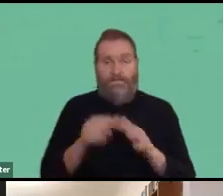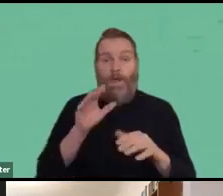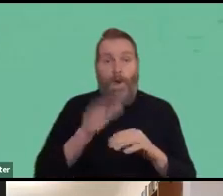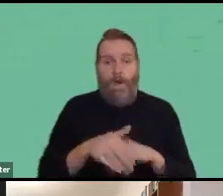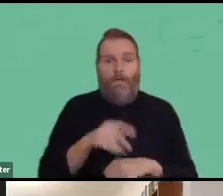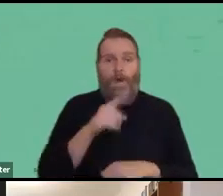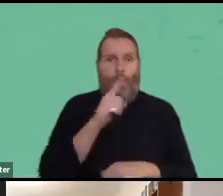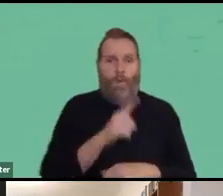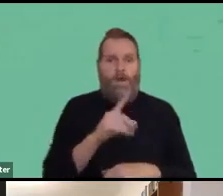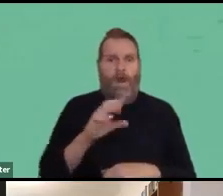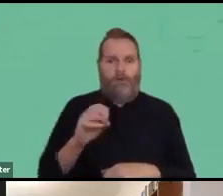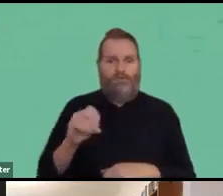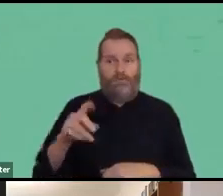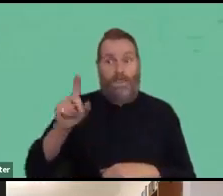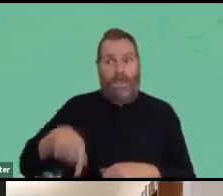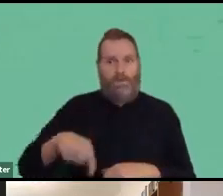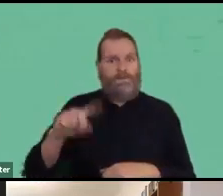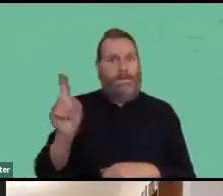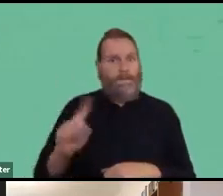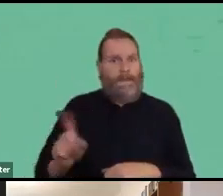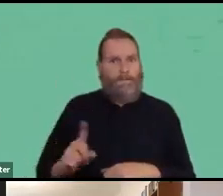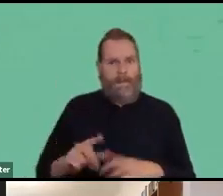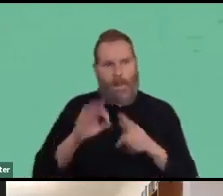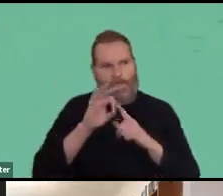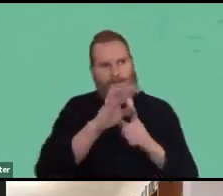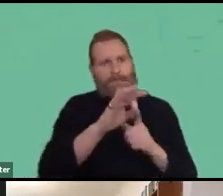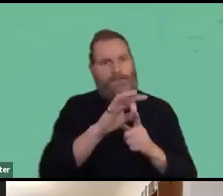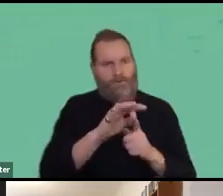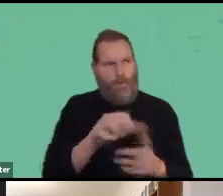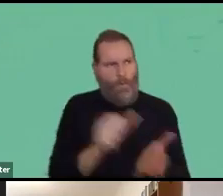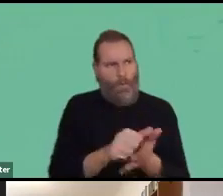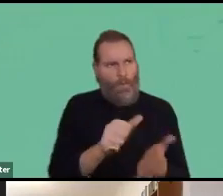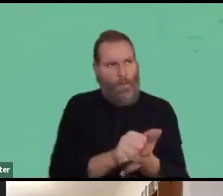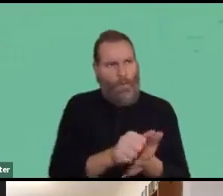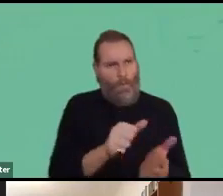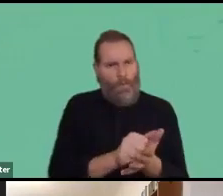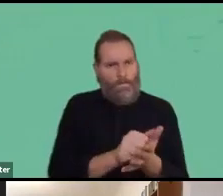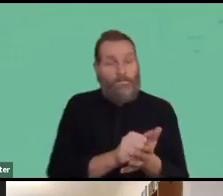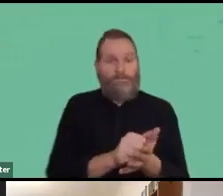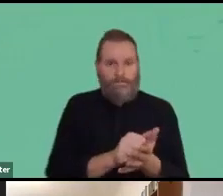therefore actually had a debate now the minister didn't respond well she trotted out her speech